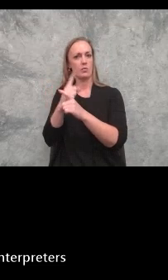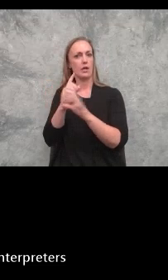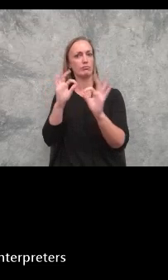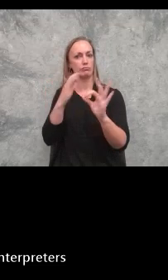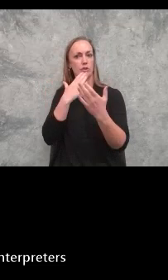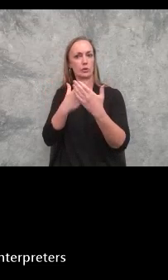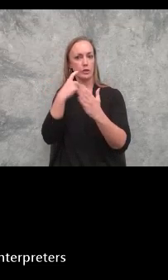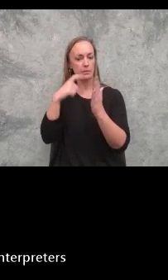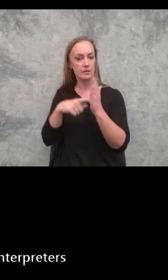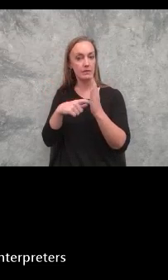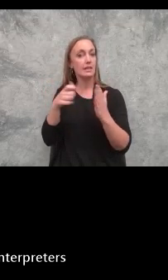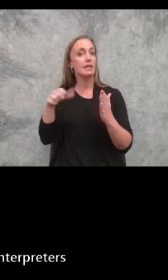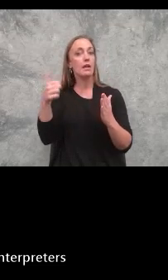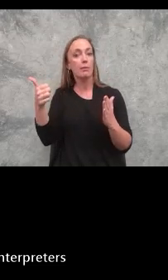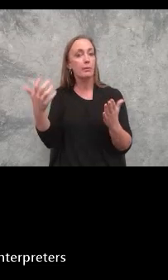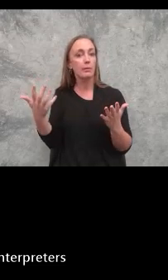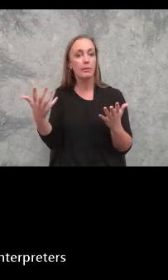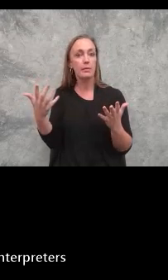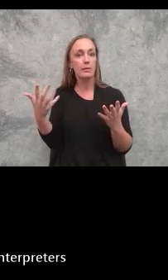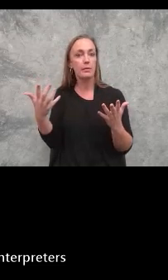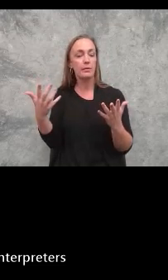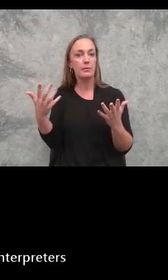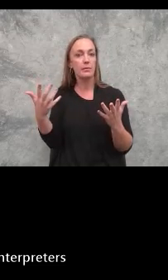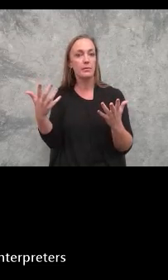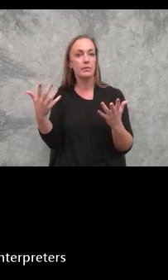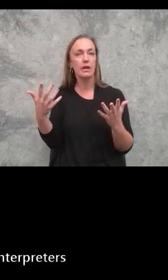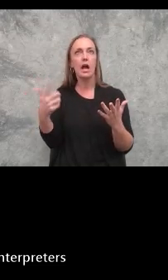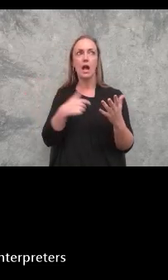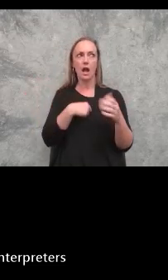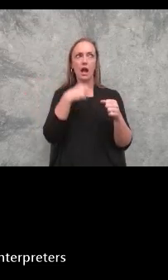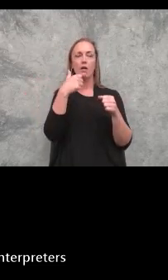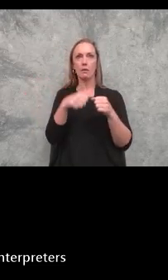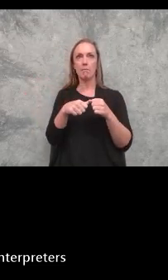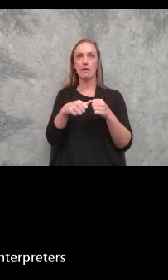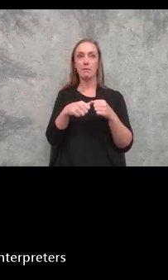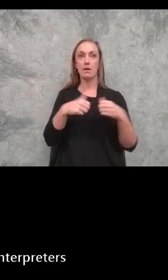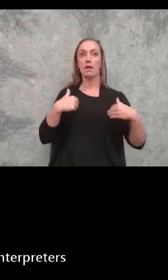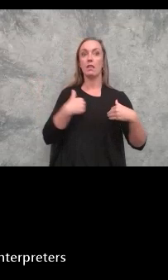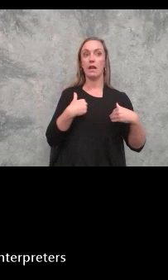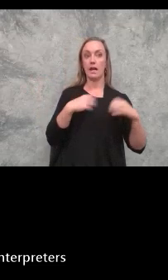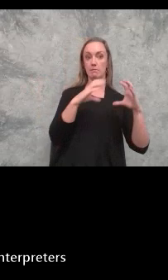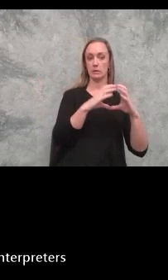observation! Any other observations?” “I remember that the animal cell was